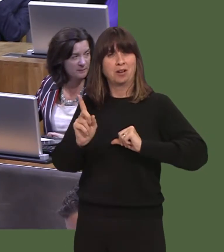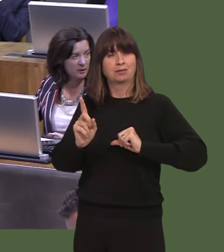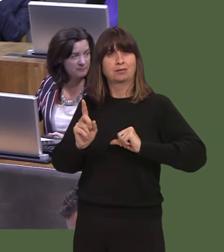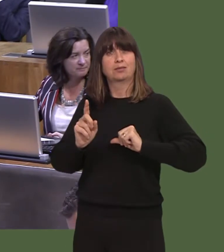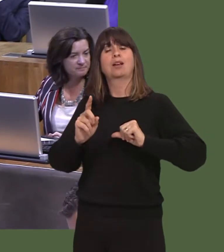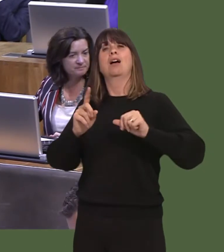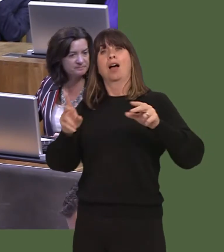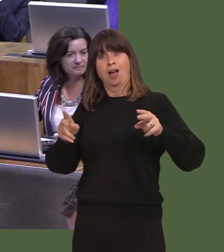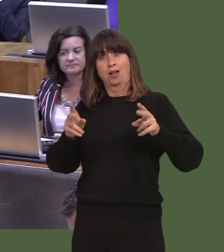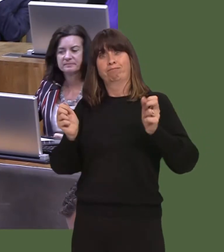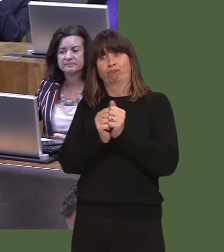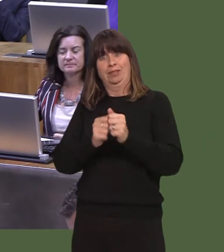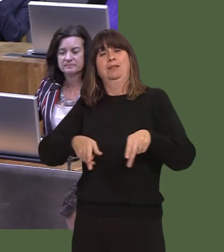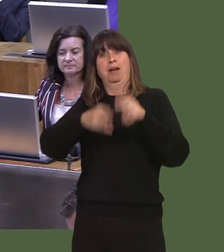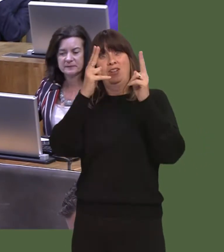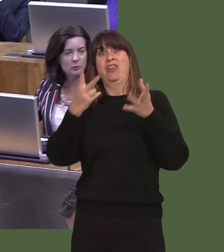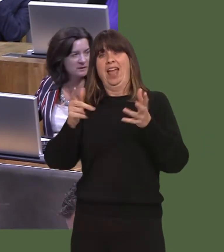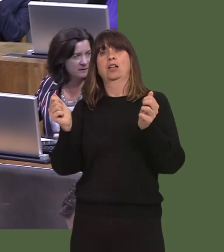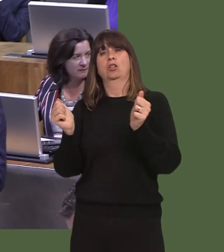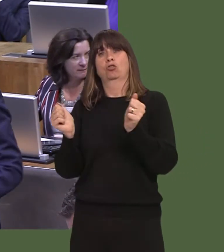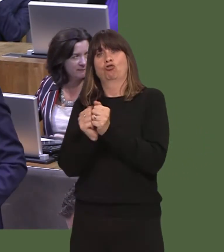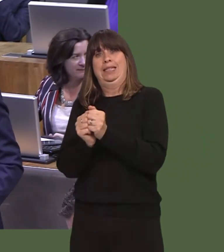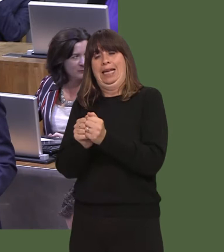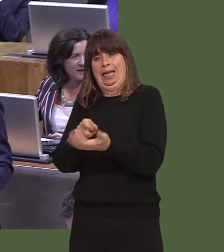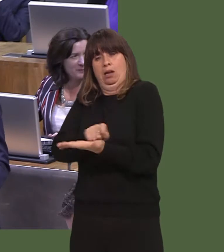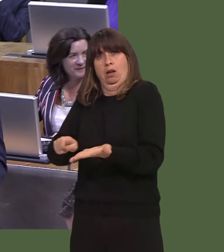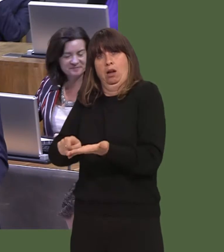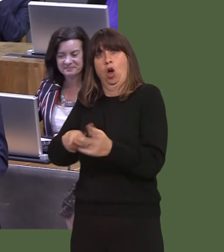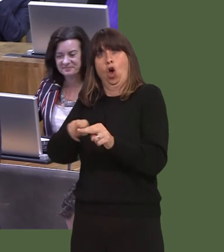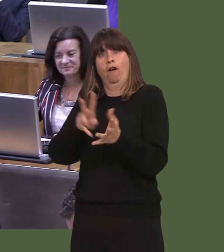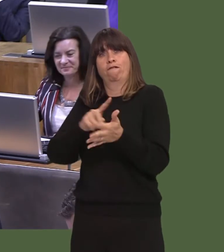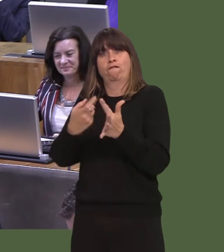to the second world war, but there's a limit to how far we can go in terms of dealing with the legacy of the first world war.